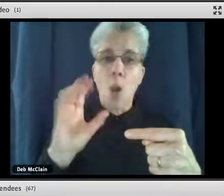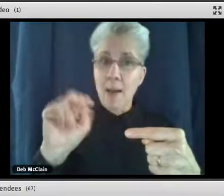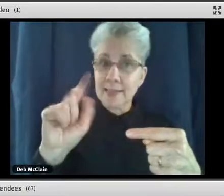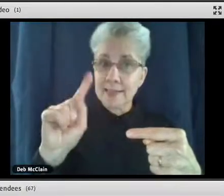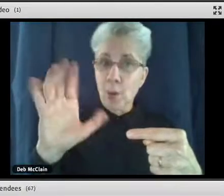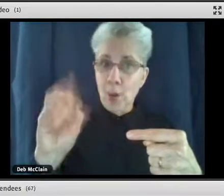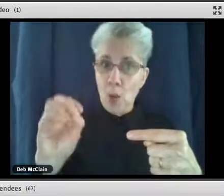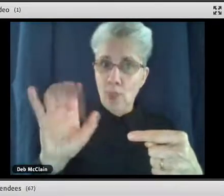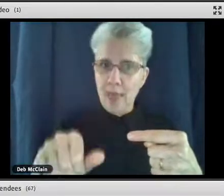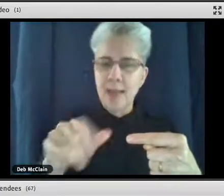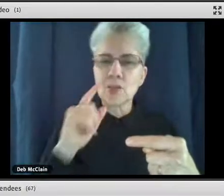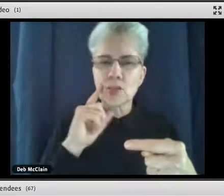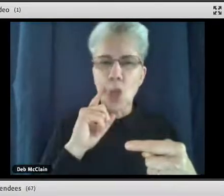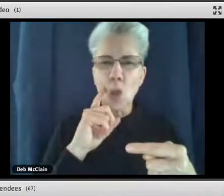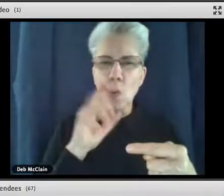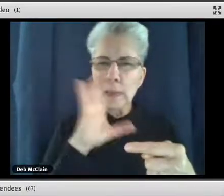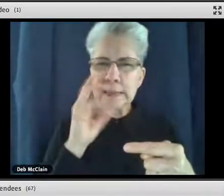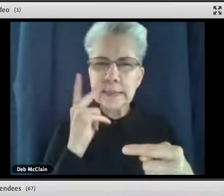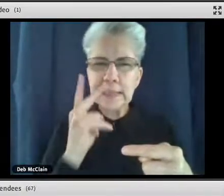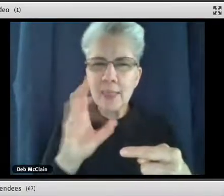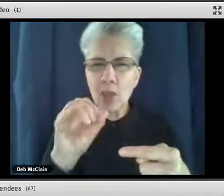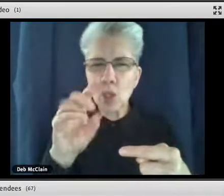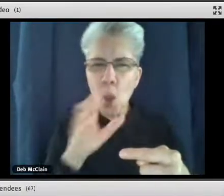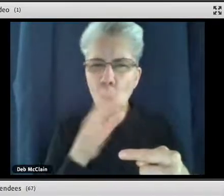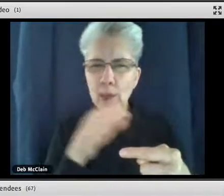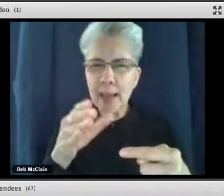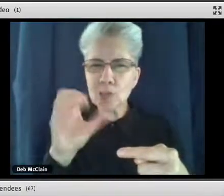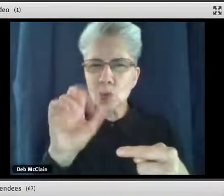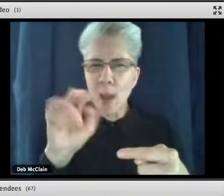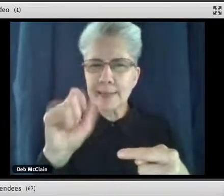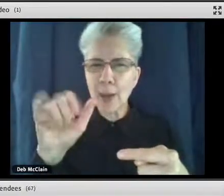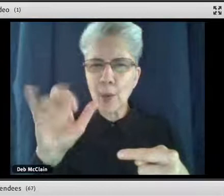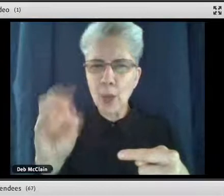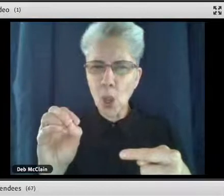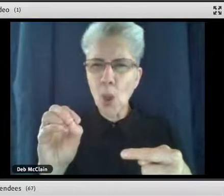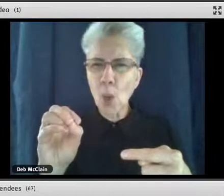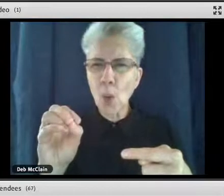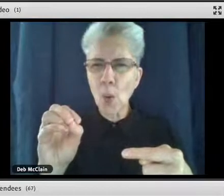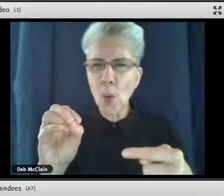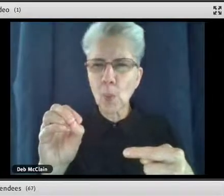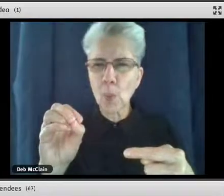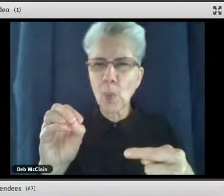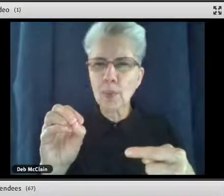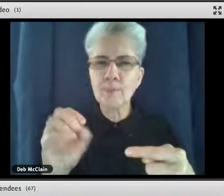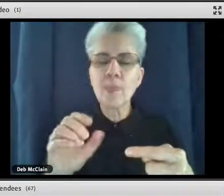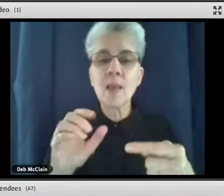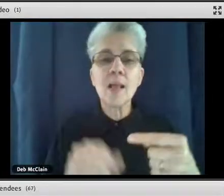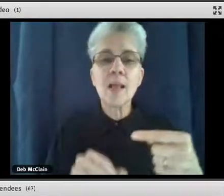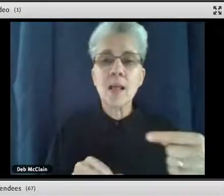which Toronto belongs, which is Ontario. So we would look and see that little code next to,